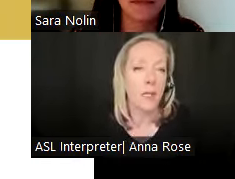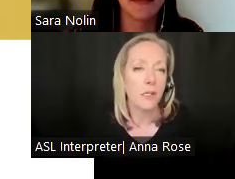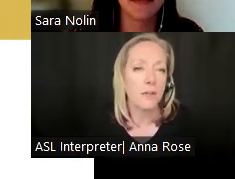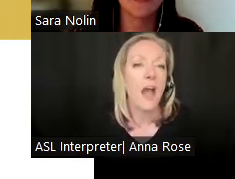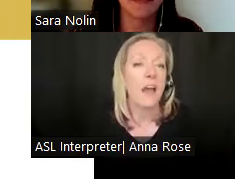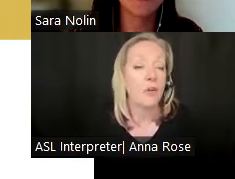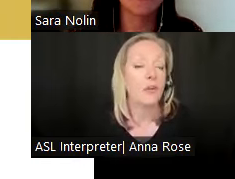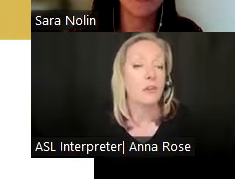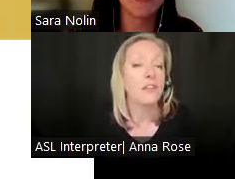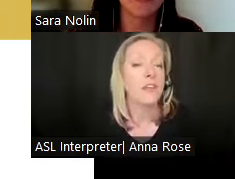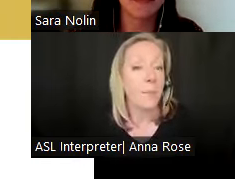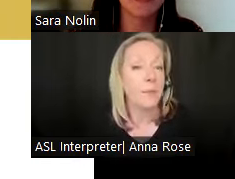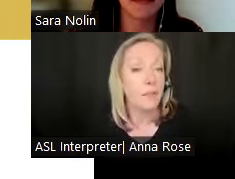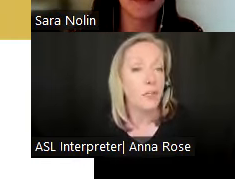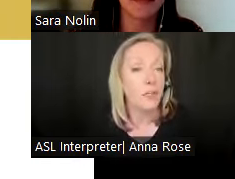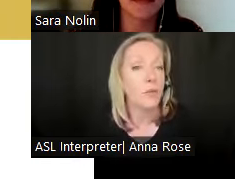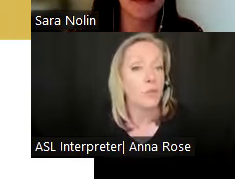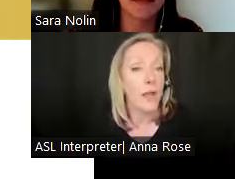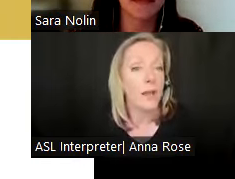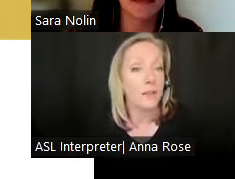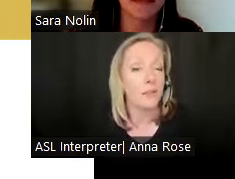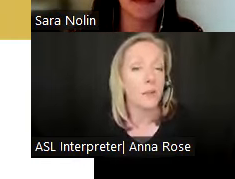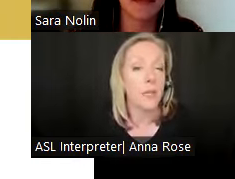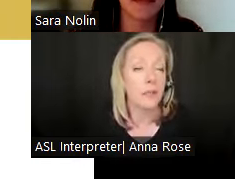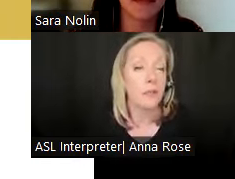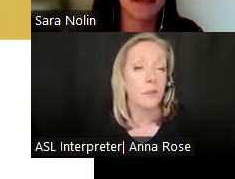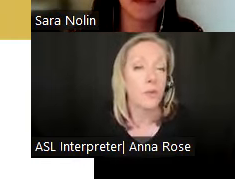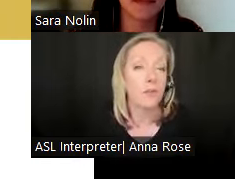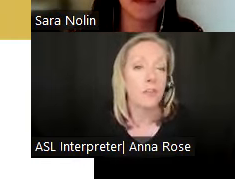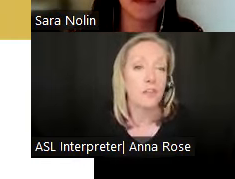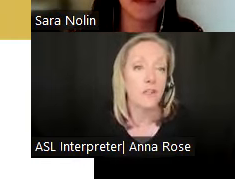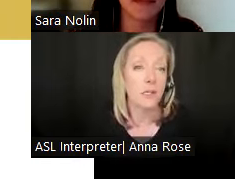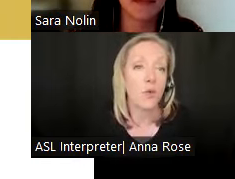that patient. I've also seen the opposite issue, as well; in some cases where there's an individual